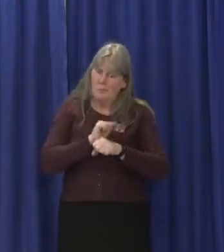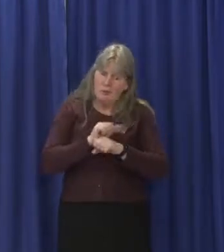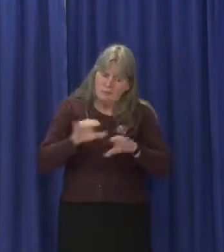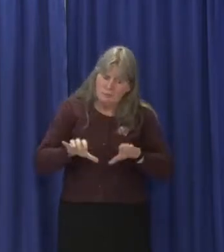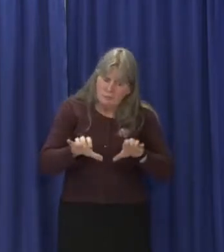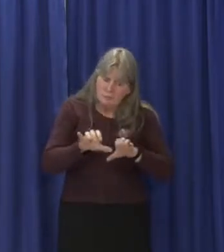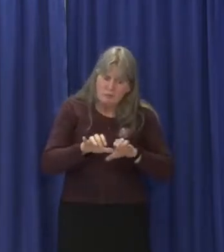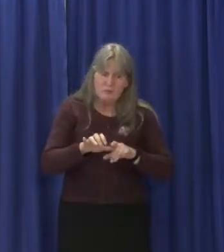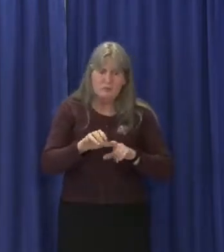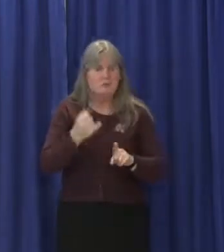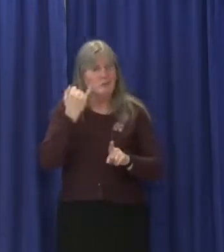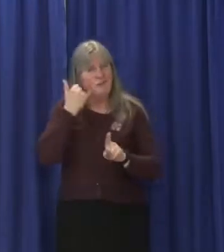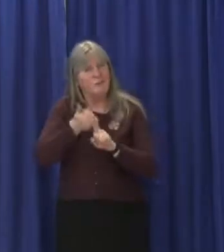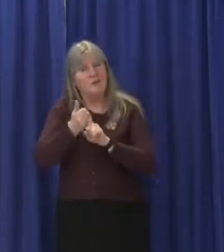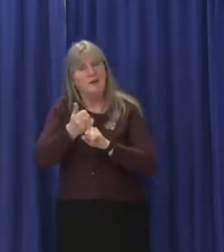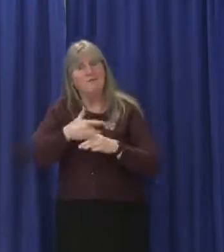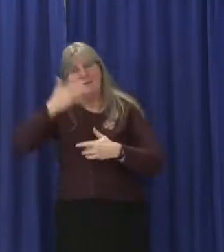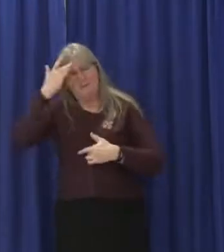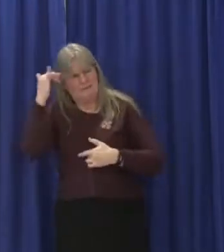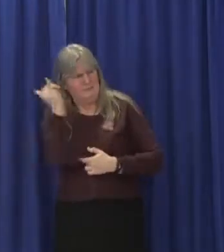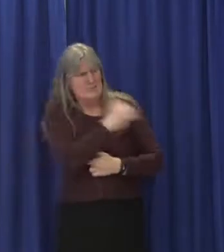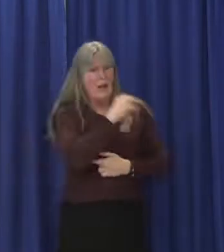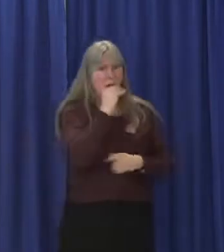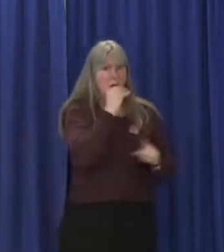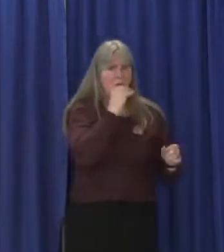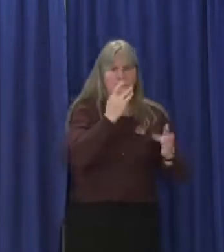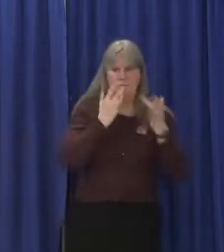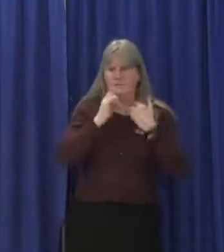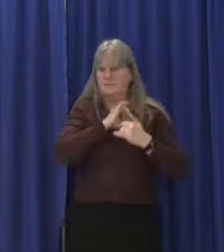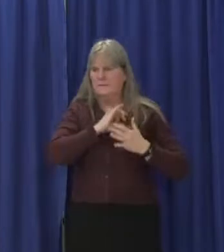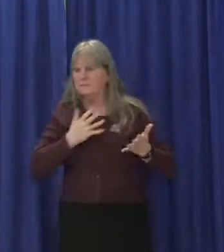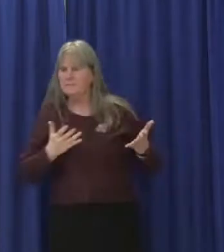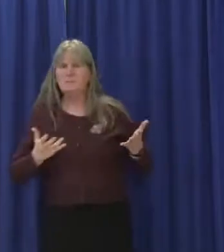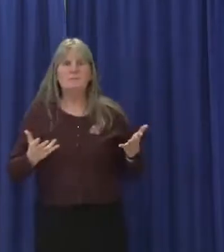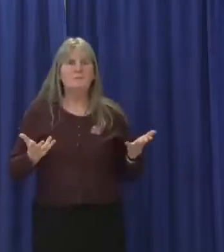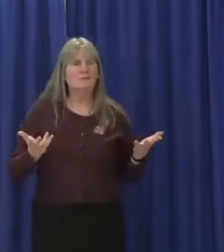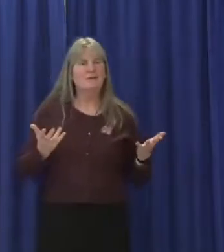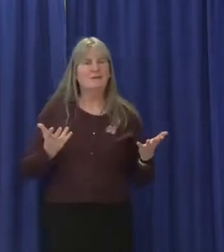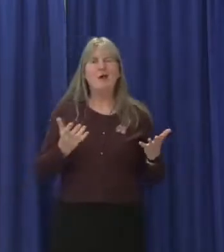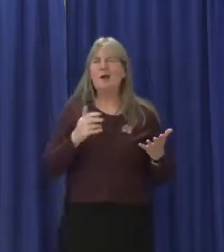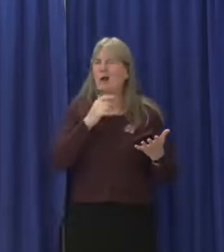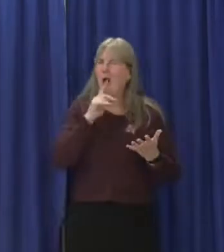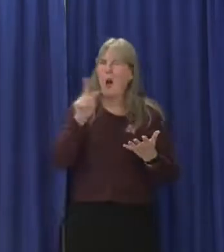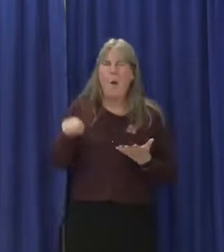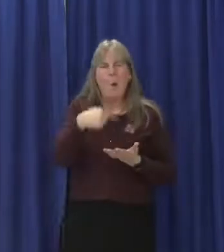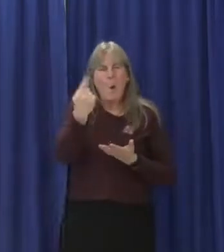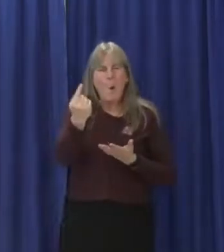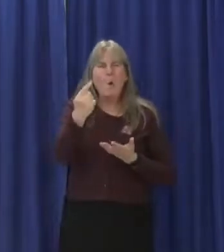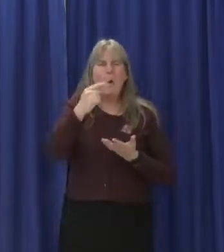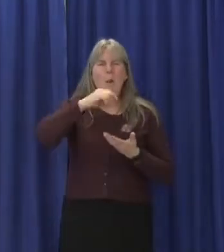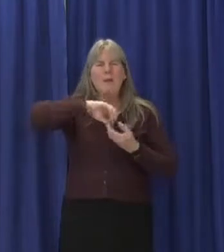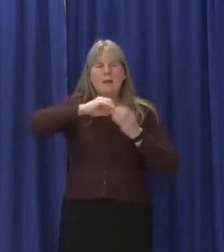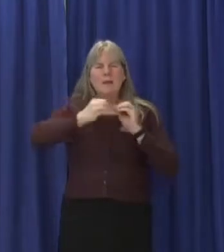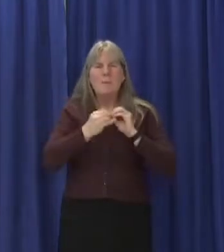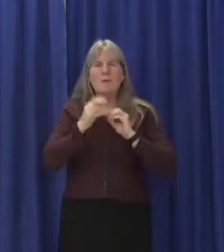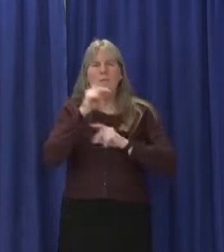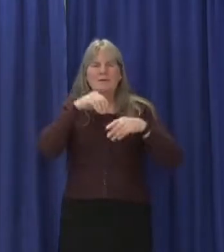at home if they are symptomatic, or if they've been tested positive. It's not just the count of is it one person in a bed, is it two people in a bed.